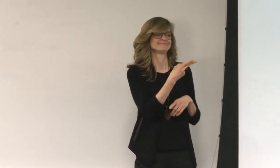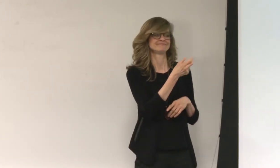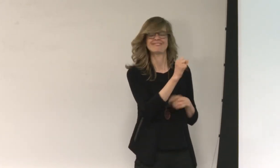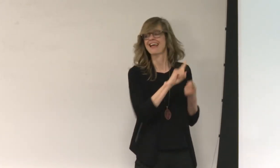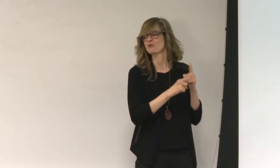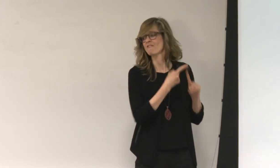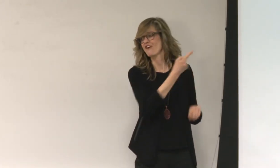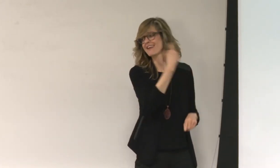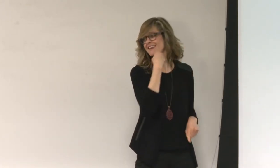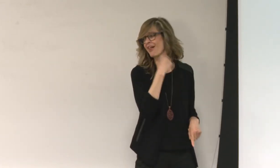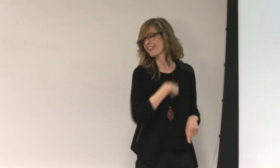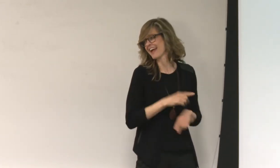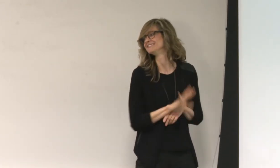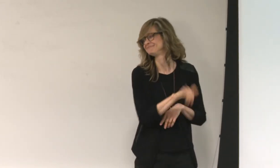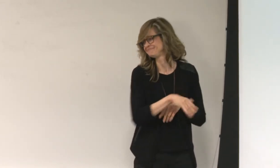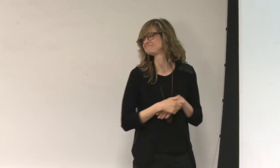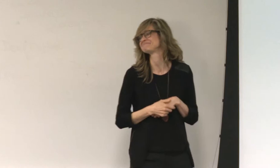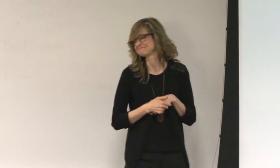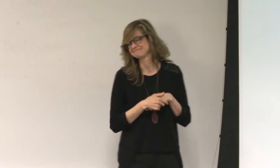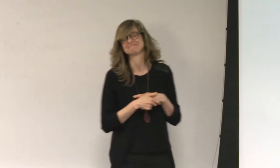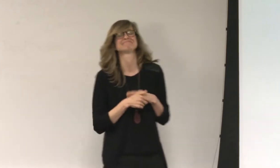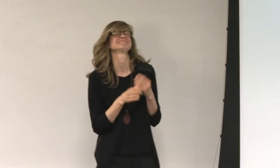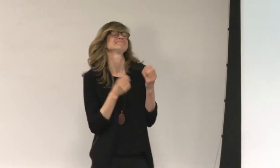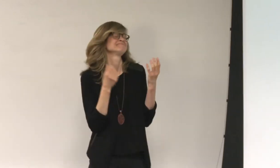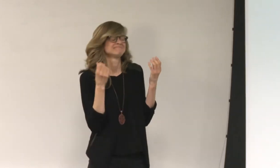I WAS REALLY A NERD, ACTUALLY, AT THAT TIME.